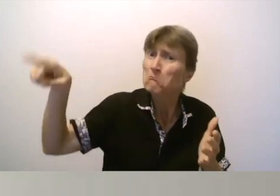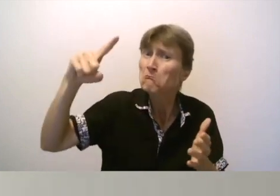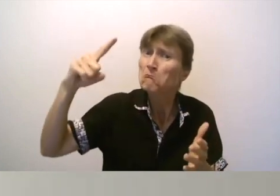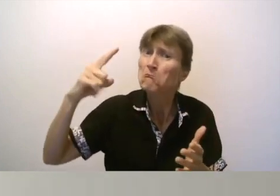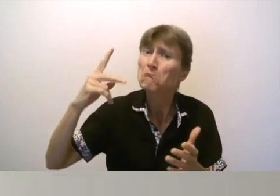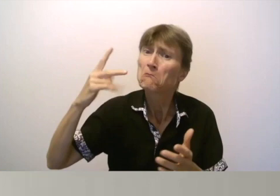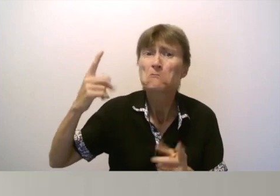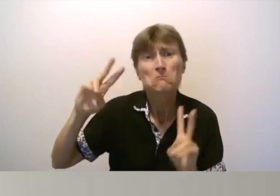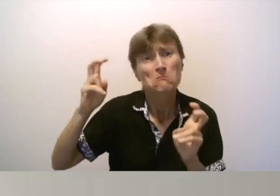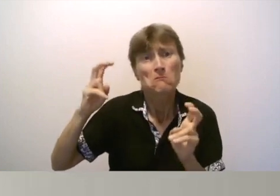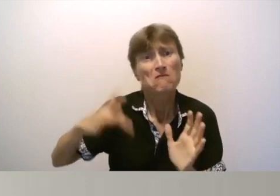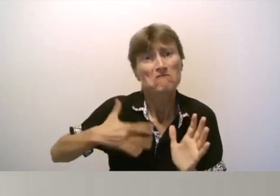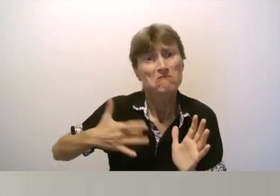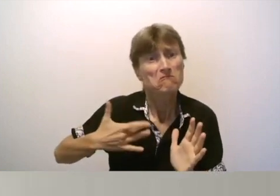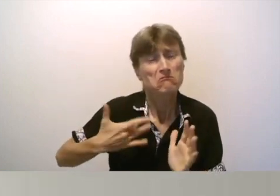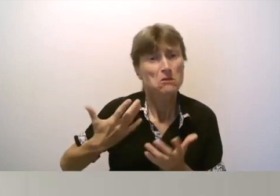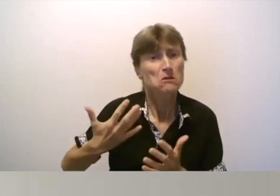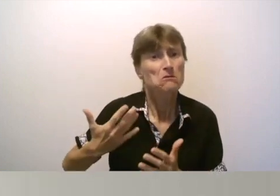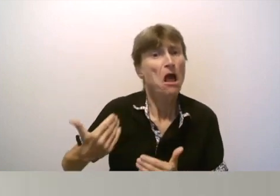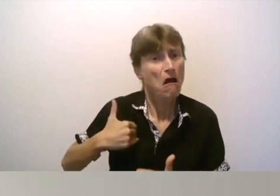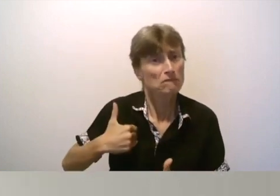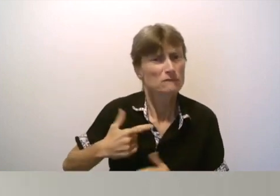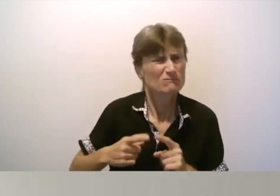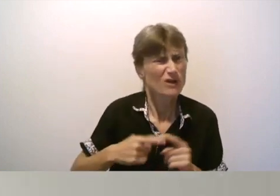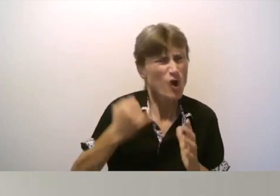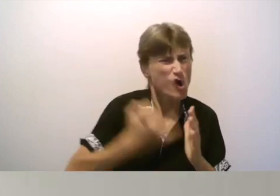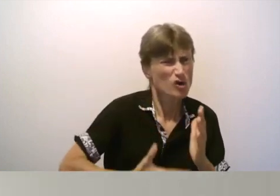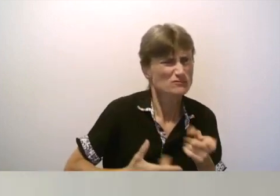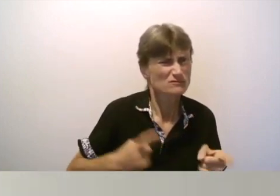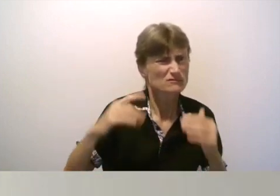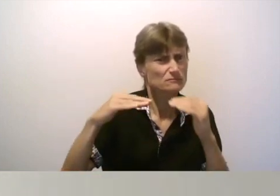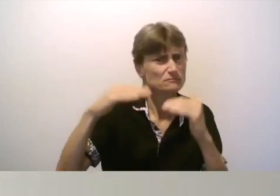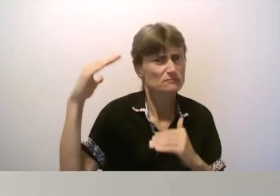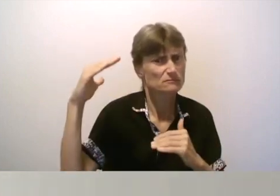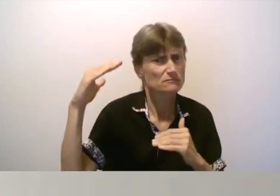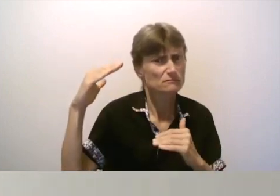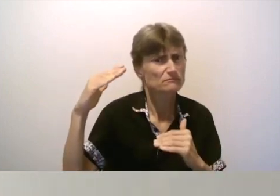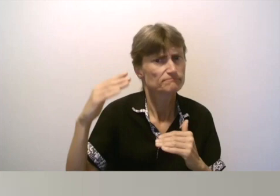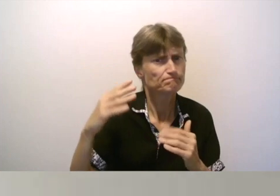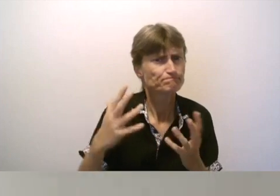just send it out there to them to be all right um so thank you for my